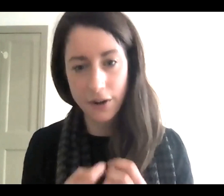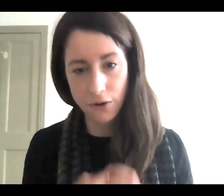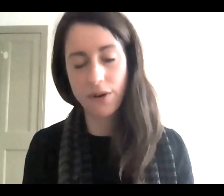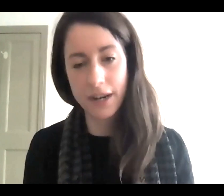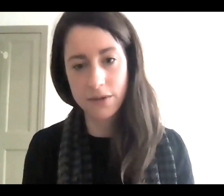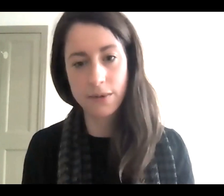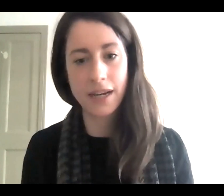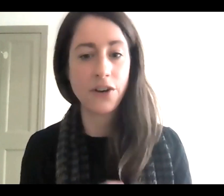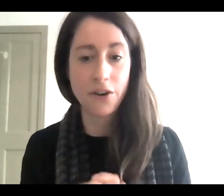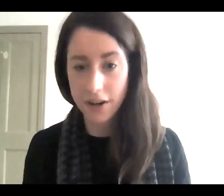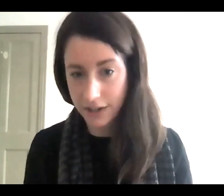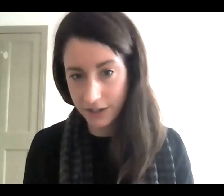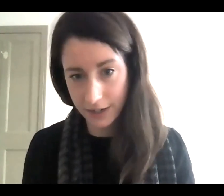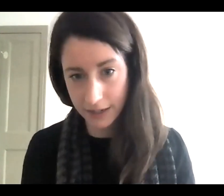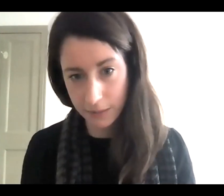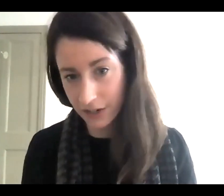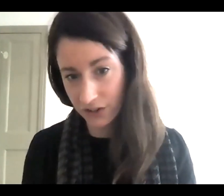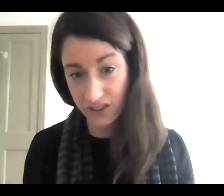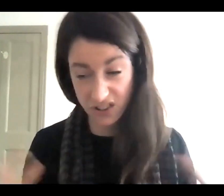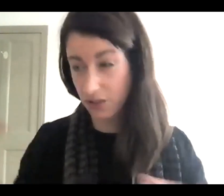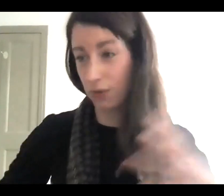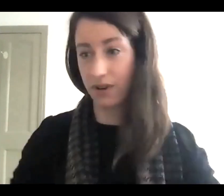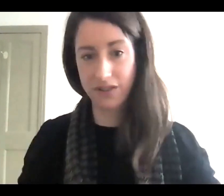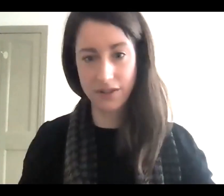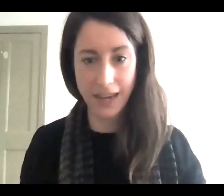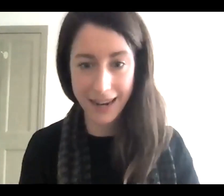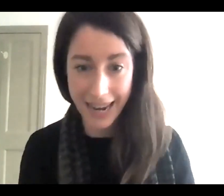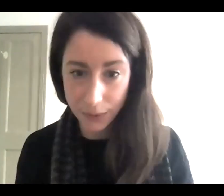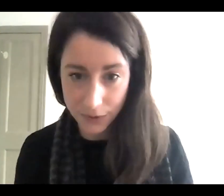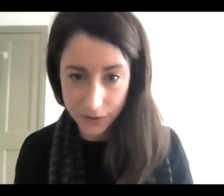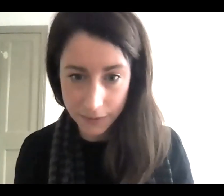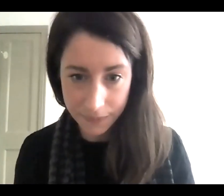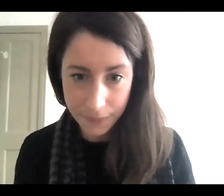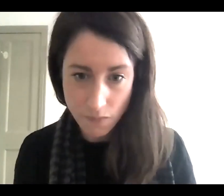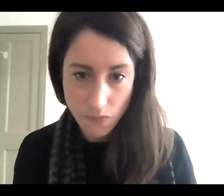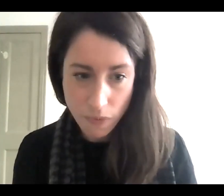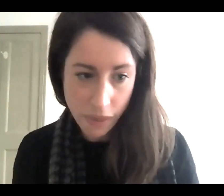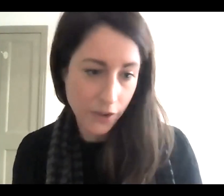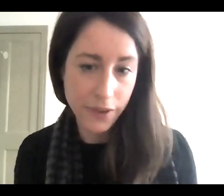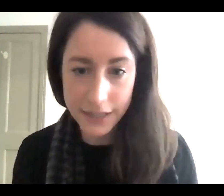that her greatness was actually her artistic expression, she just couldn't get an out, so